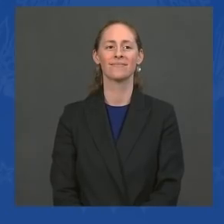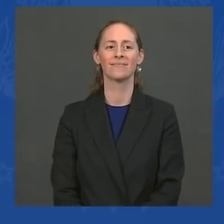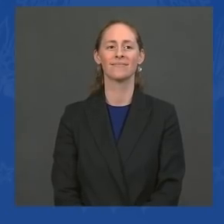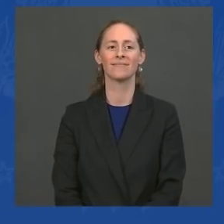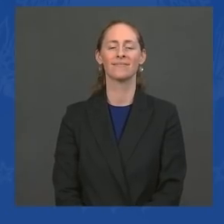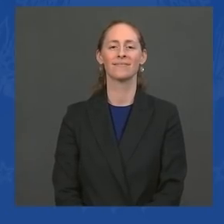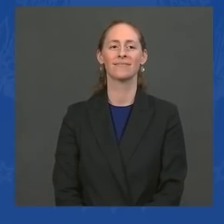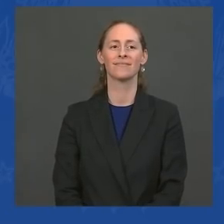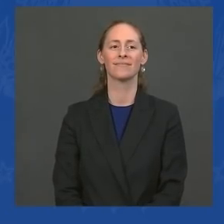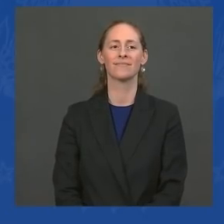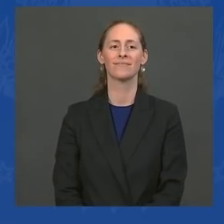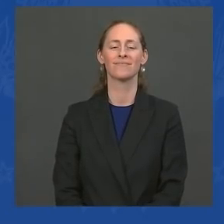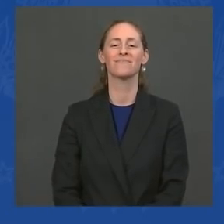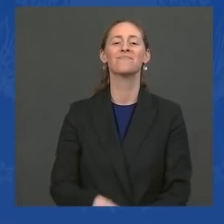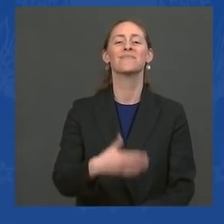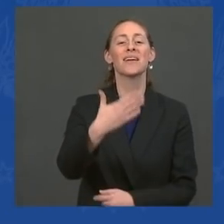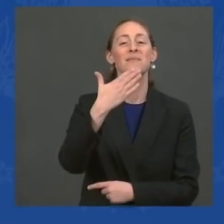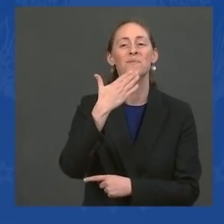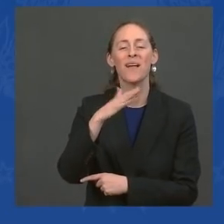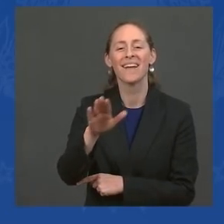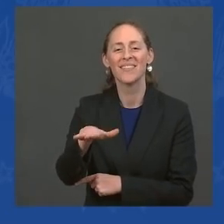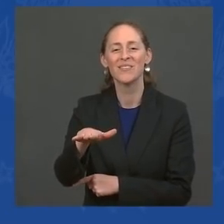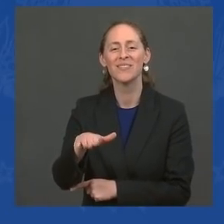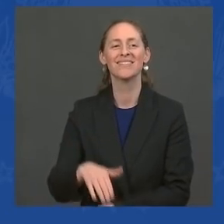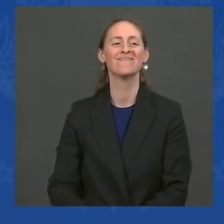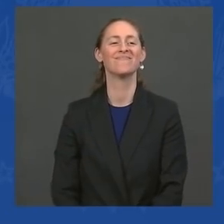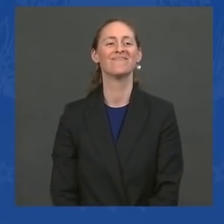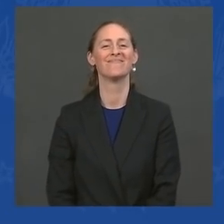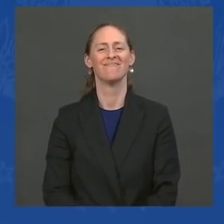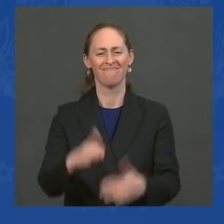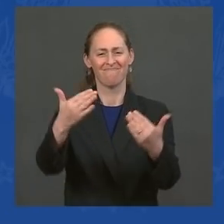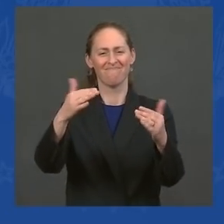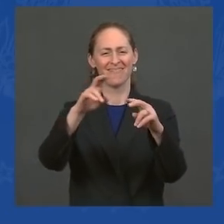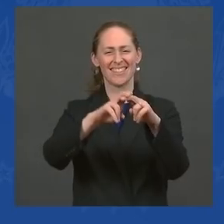Ms. McCarthy: Good afternoon everyone, please be seated. We're here for a celebration.